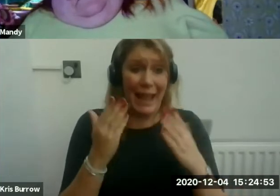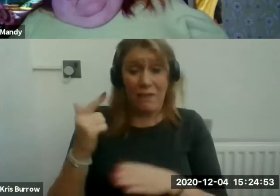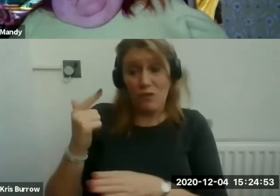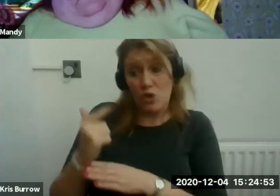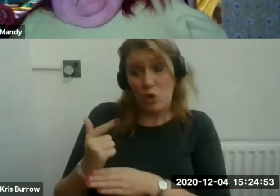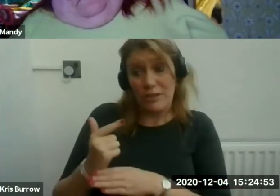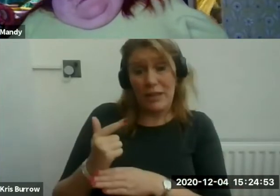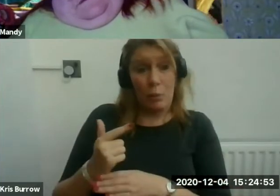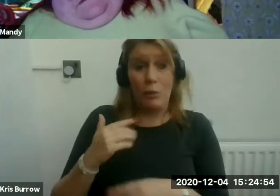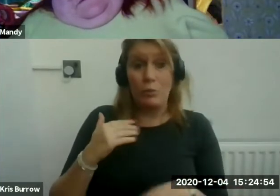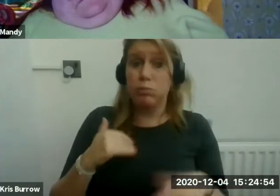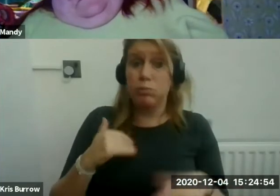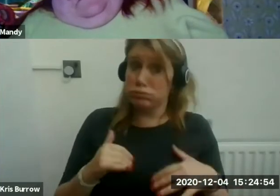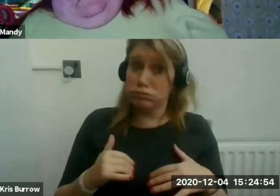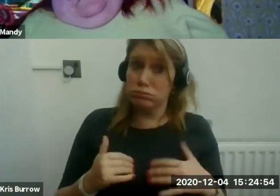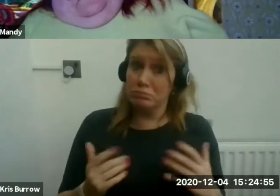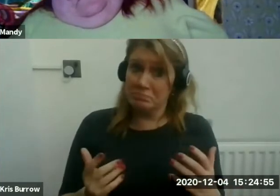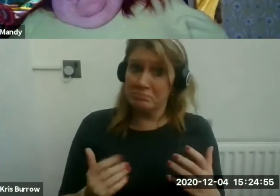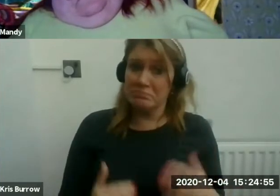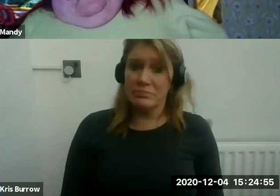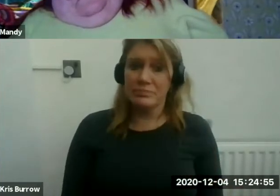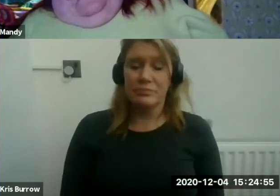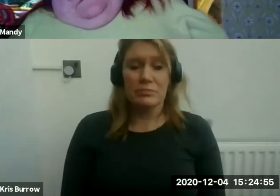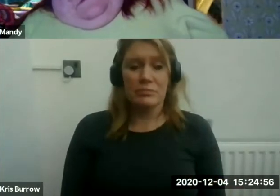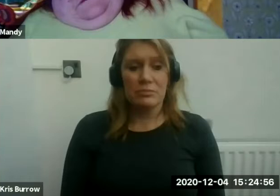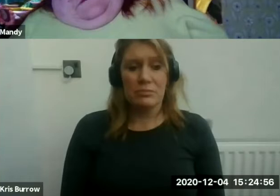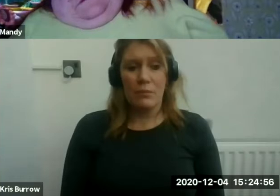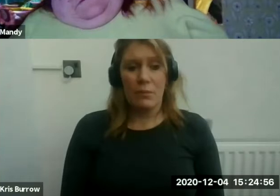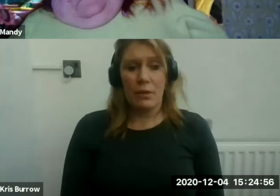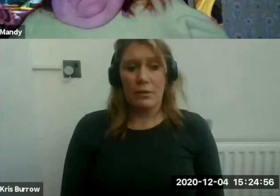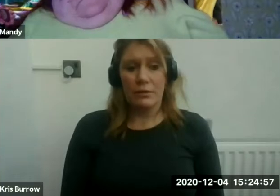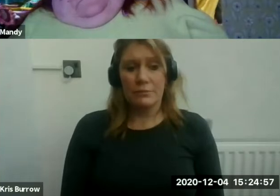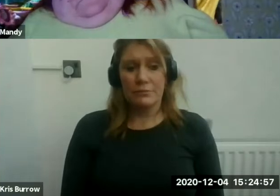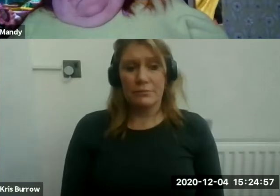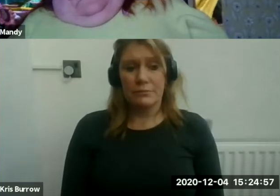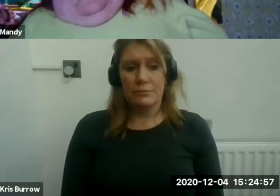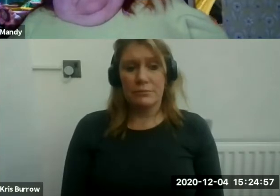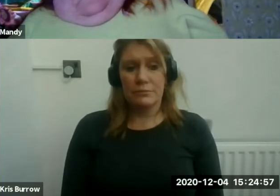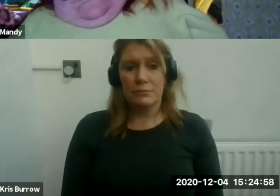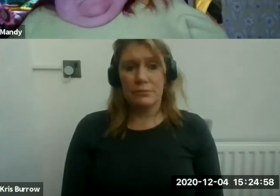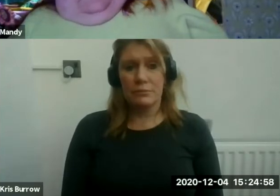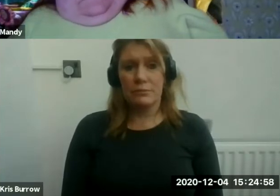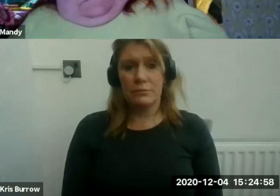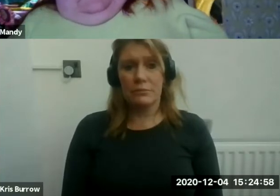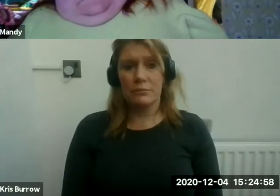but that is a tribute to the skill at